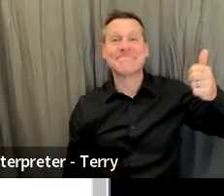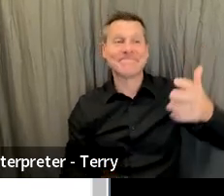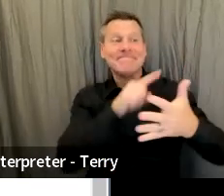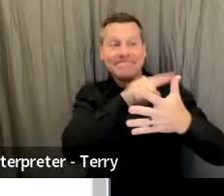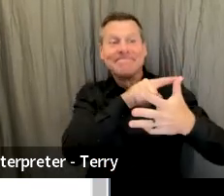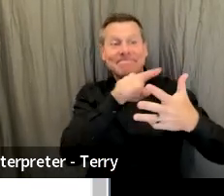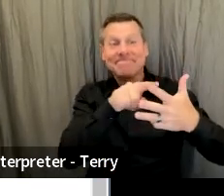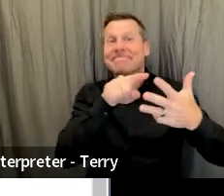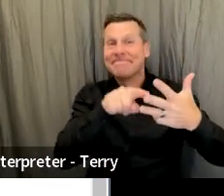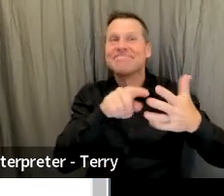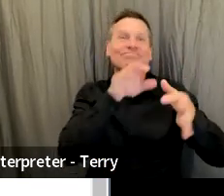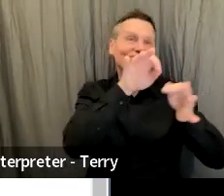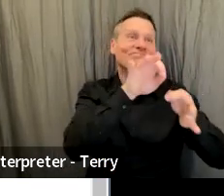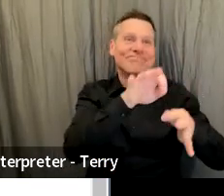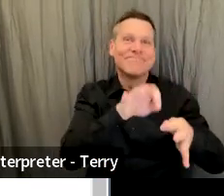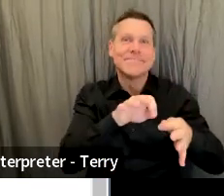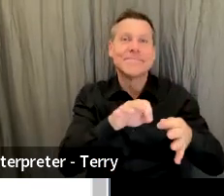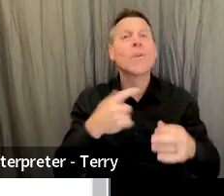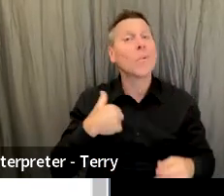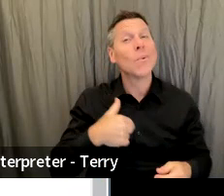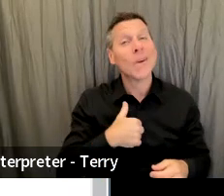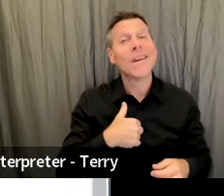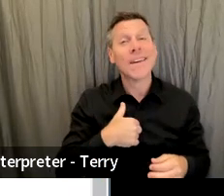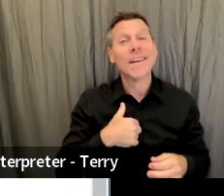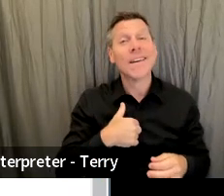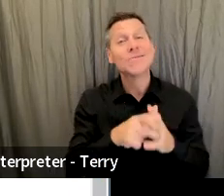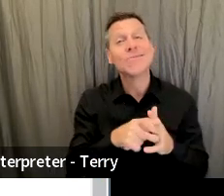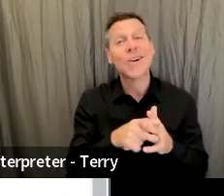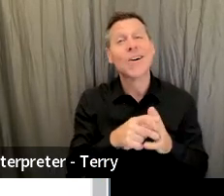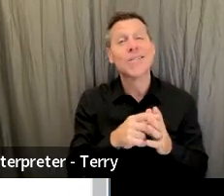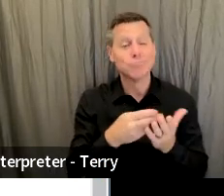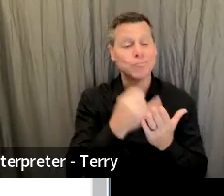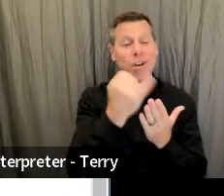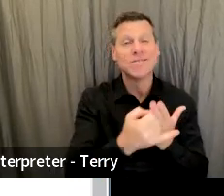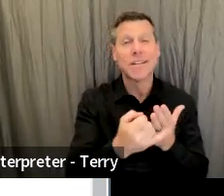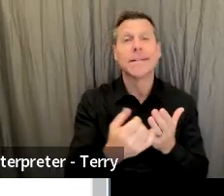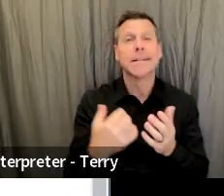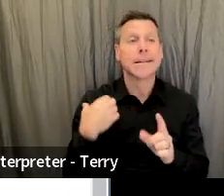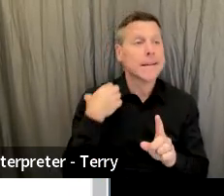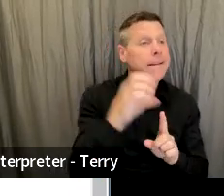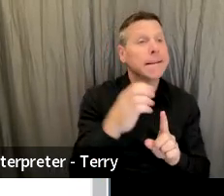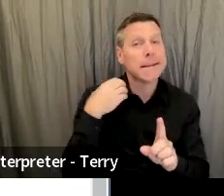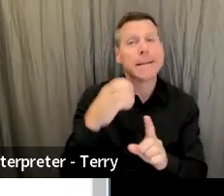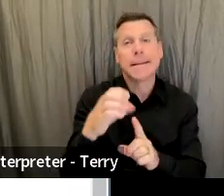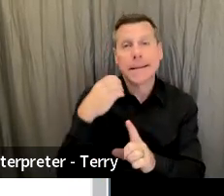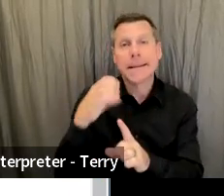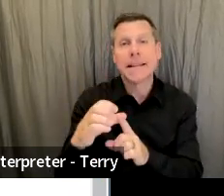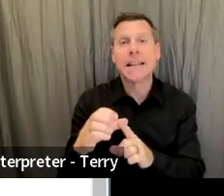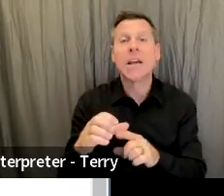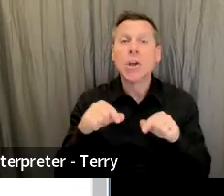and Jackie, when we started this project, we were given very specific parameters and part of that was we had 20 hours over the summer in which to do this.